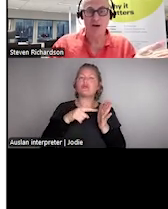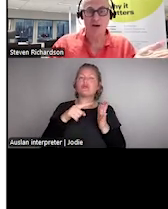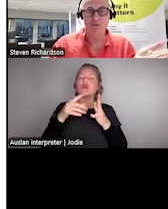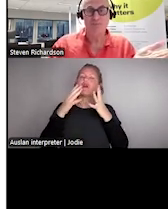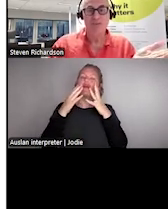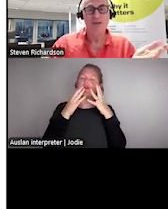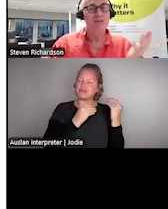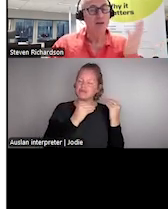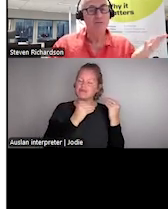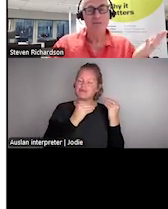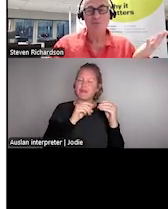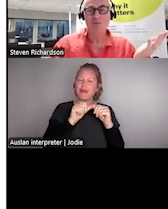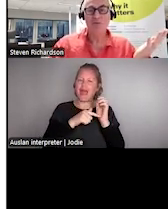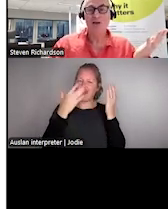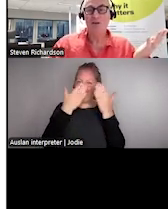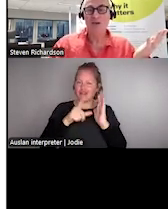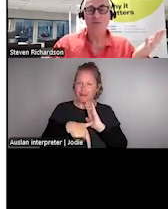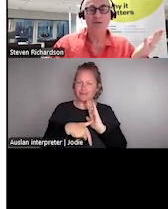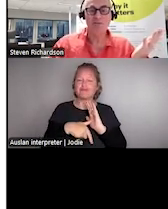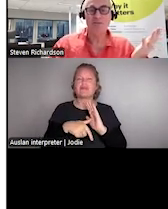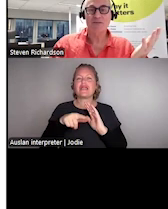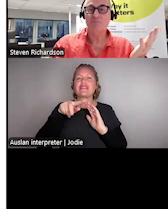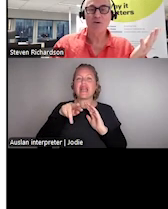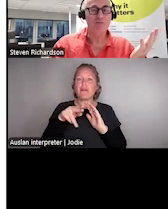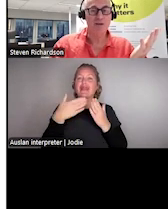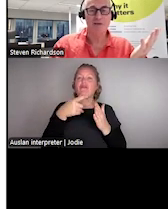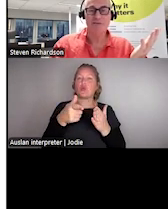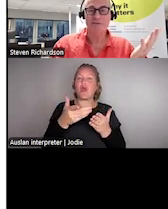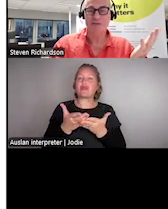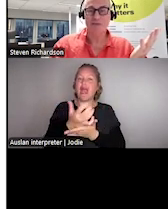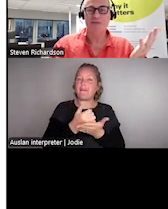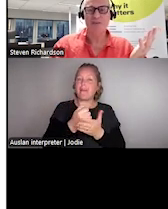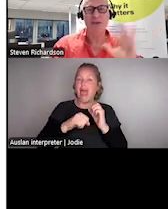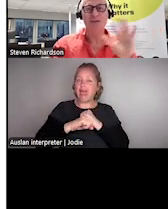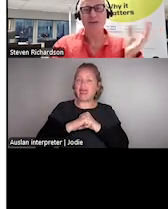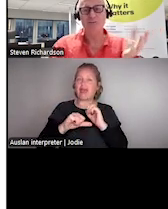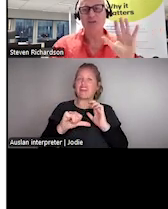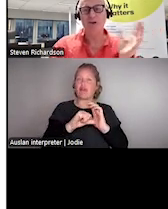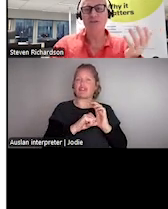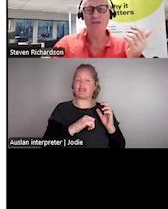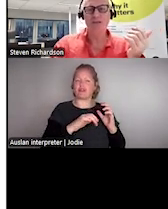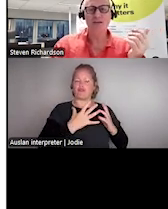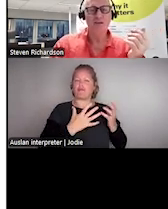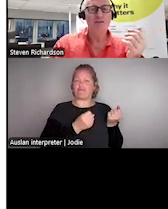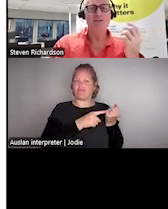night. Doublers give your campaign currency and motivate others to give. So the leveraging idea is